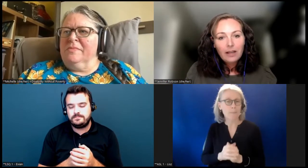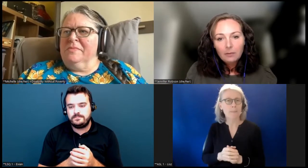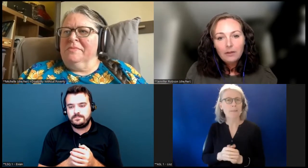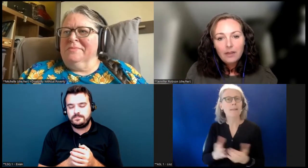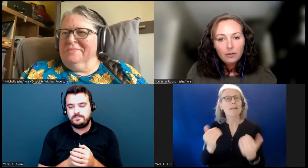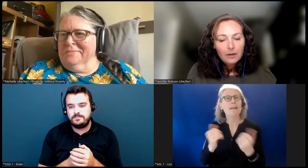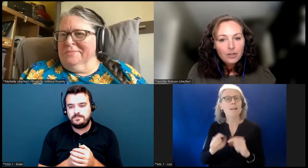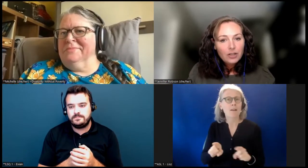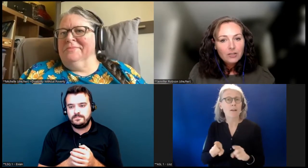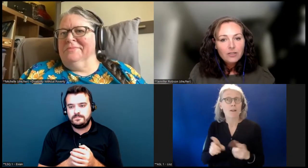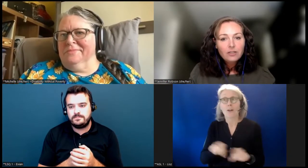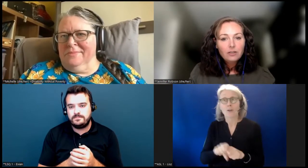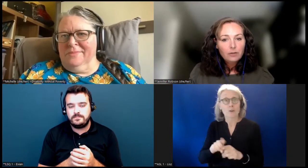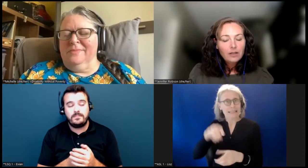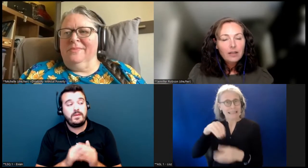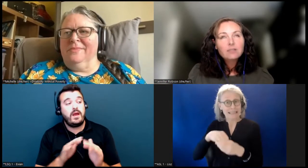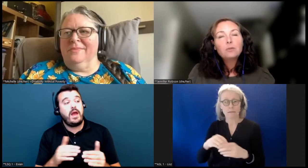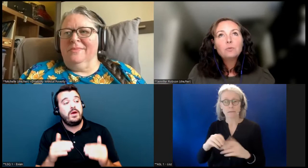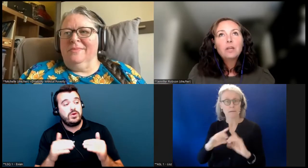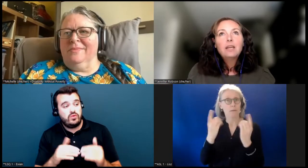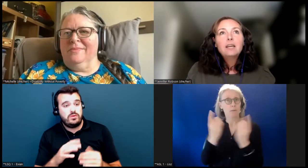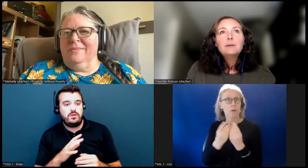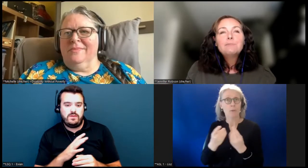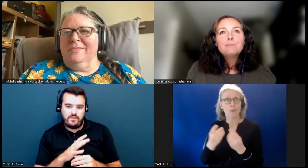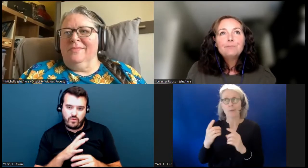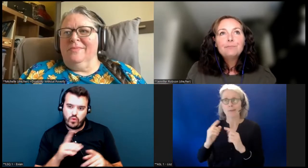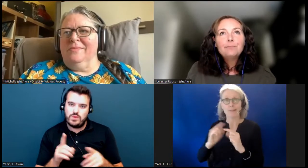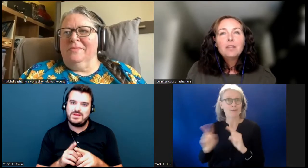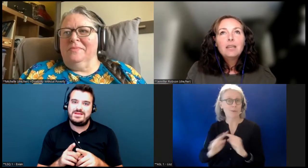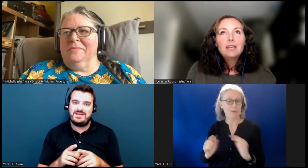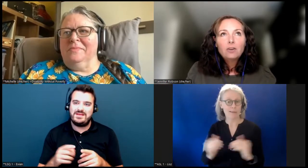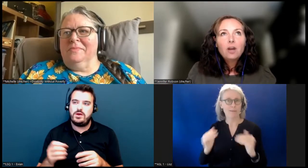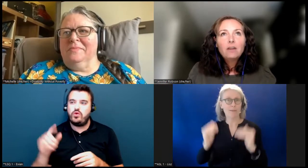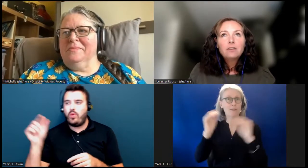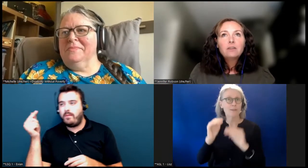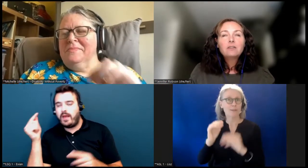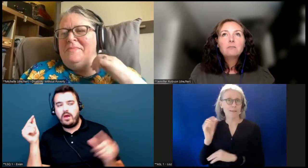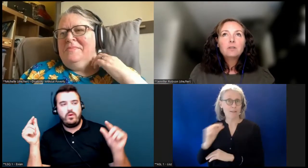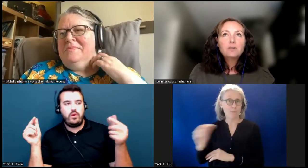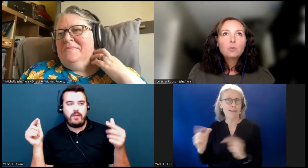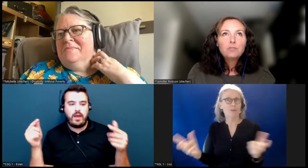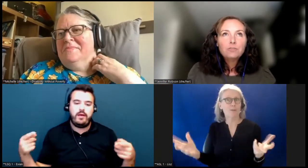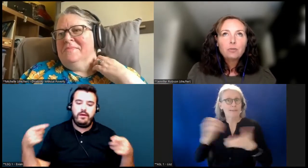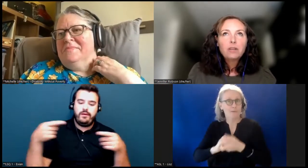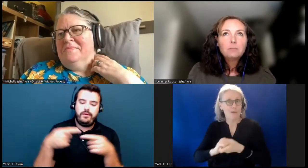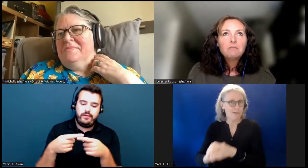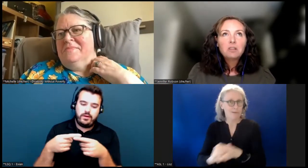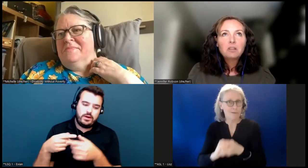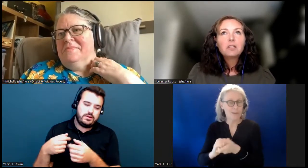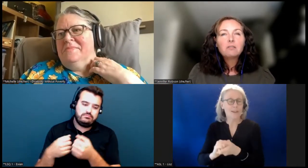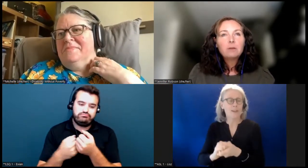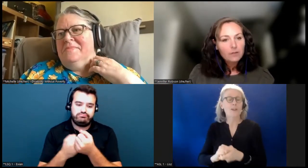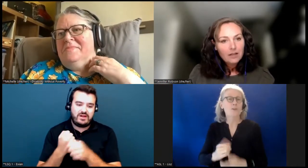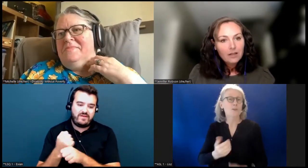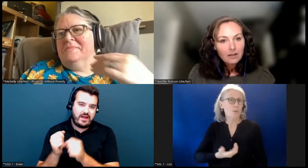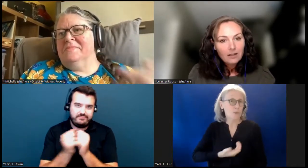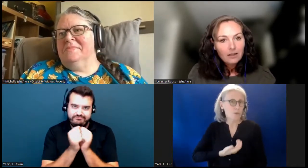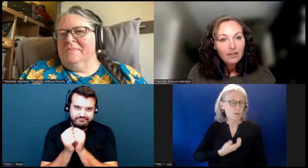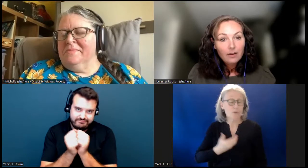ELEMENT YOU MENTIONED. HERE I THINK MINISTER QUALTROUGH HAS BEEN CLEAR ABOUT SAYING THERE'S